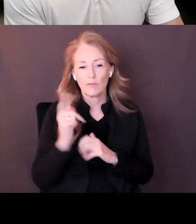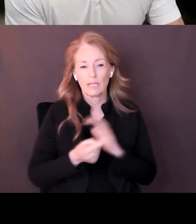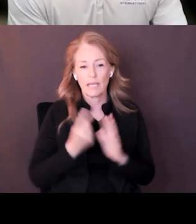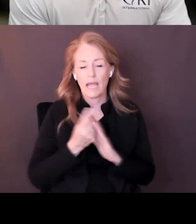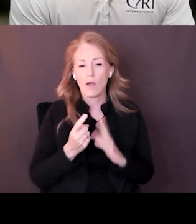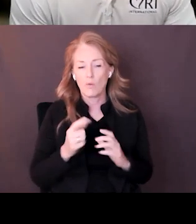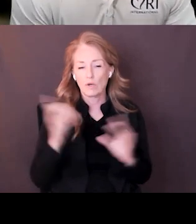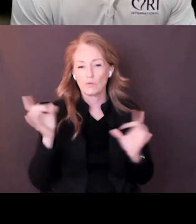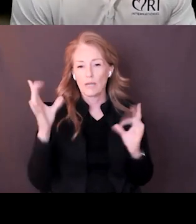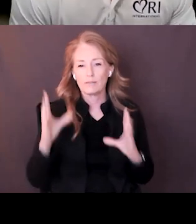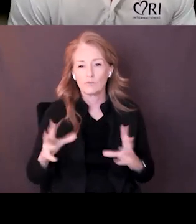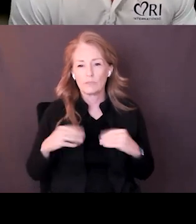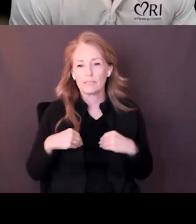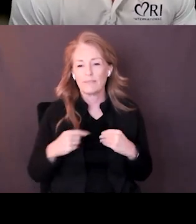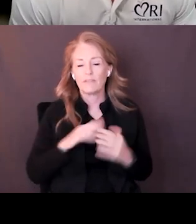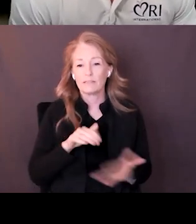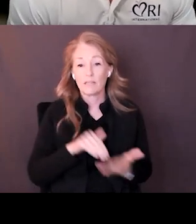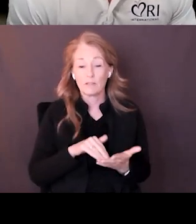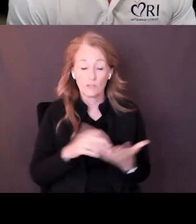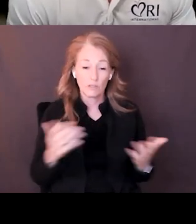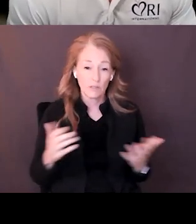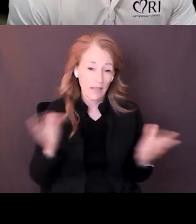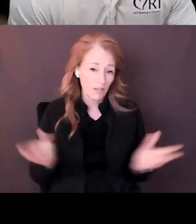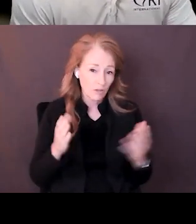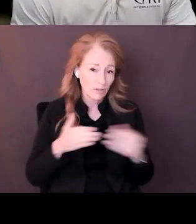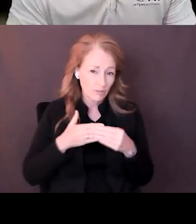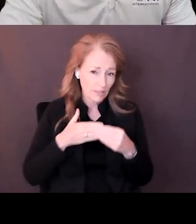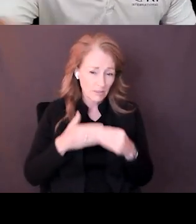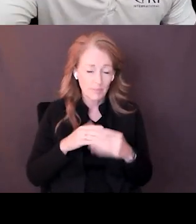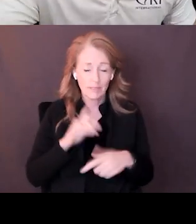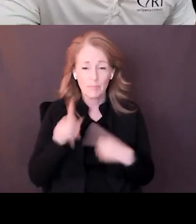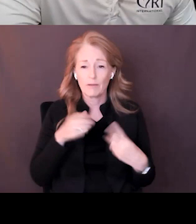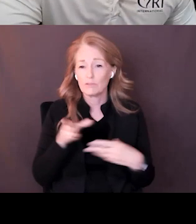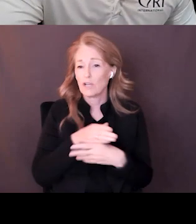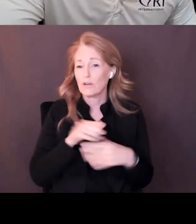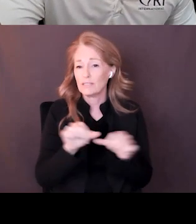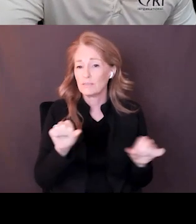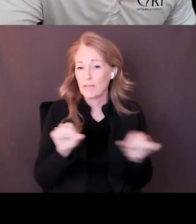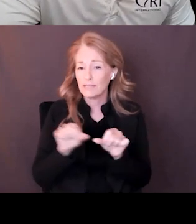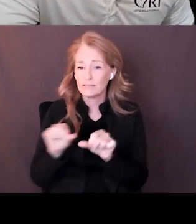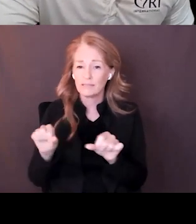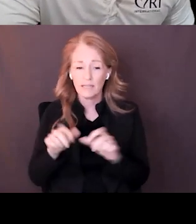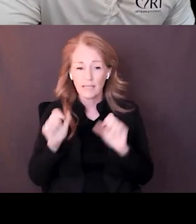I ENCOURAGE FLEXIBILITY AROUND SHARING SPACE. CAN WE HAVE A STABILIZATION CENTER WITH A RECEIVING CENTER?